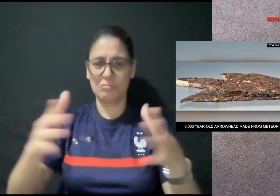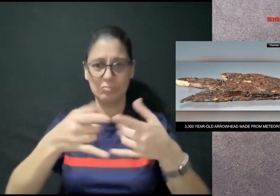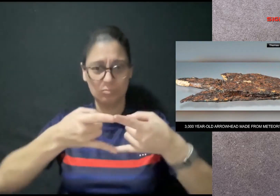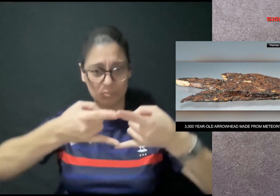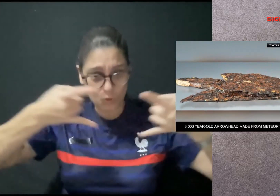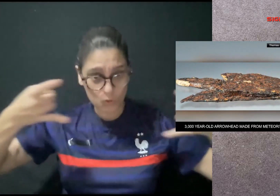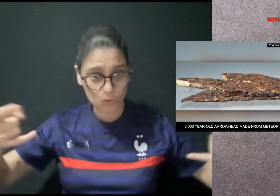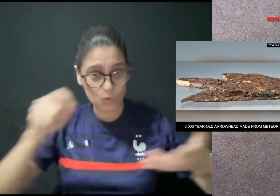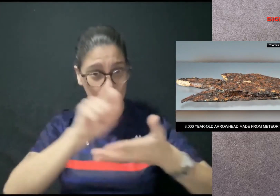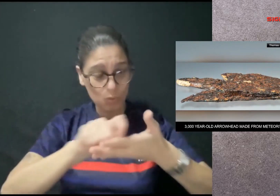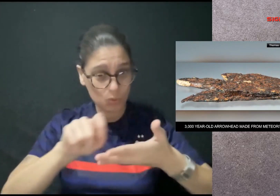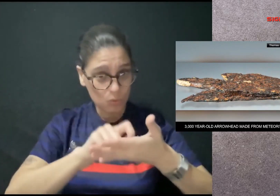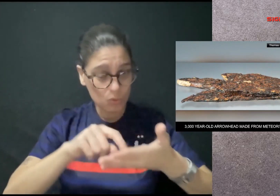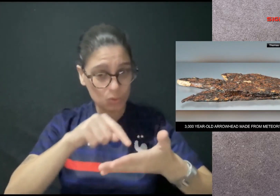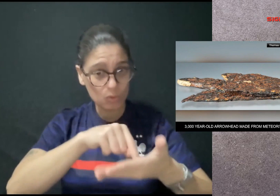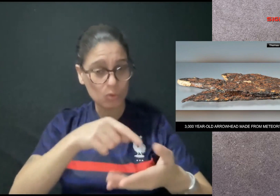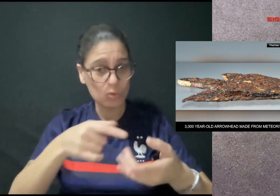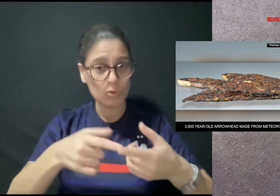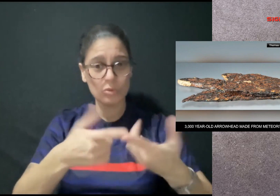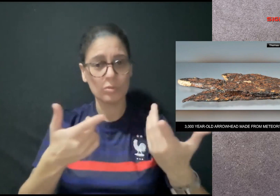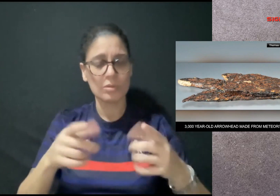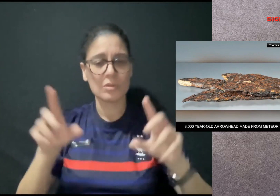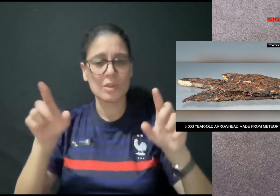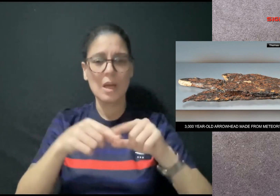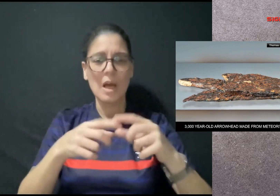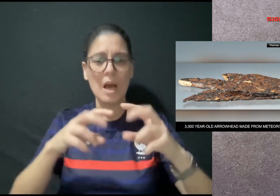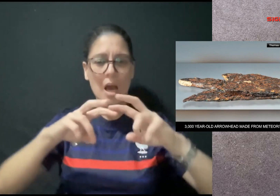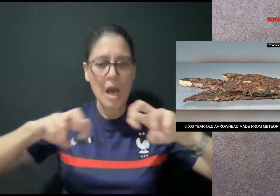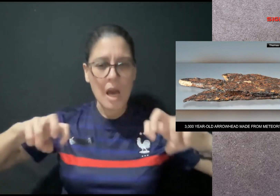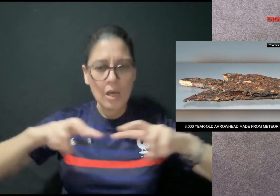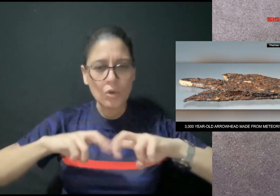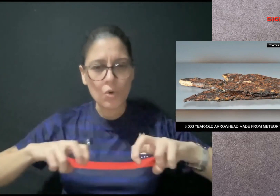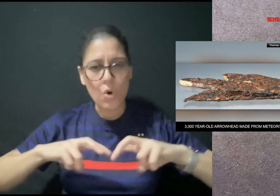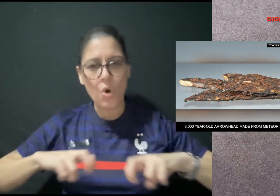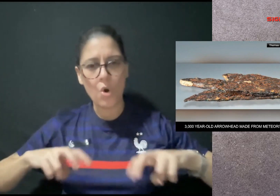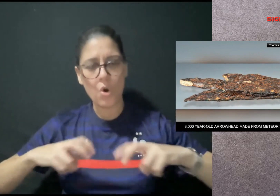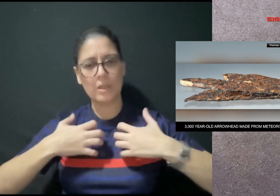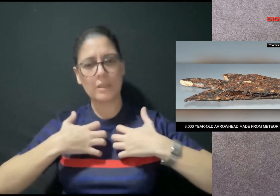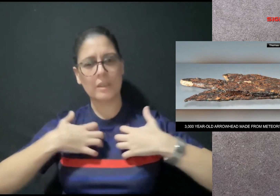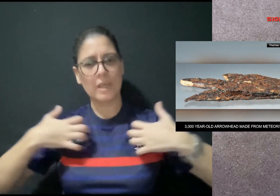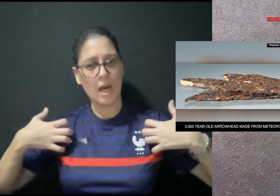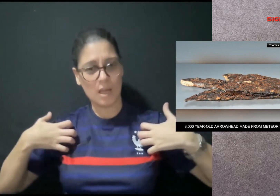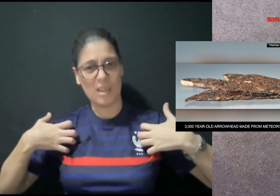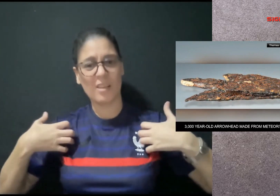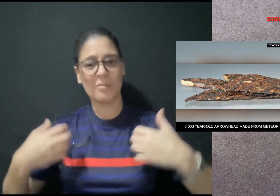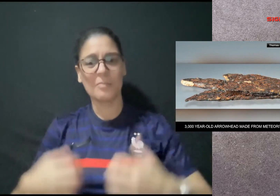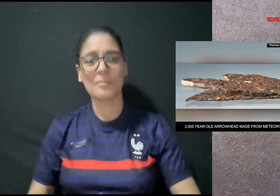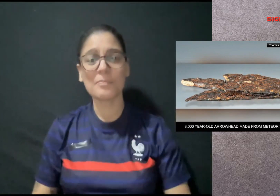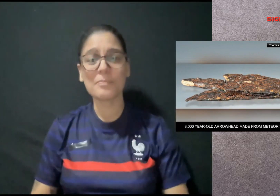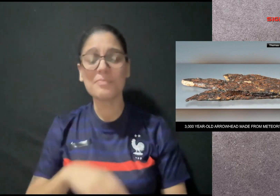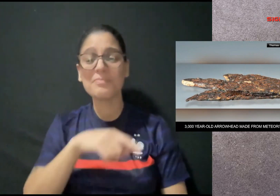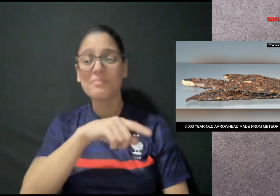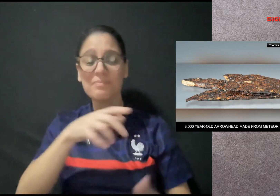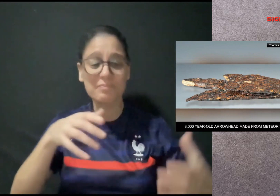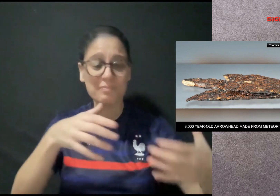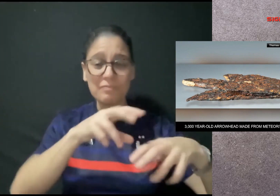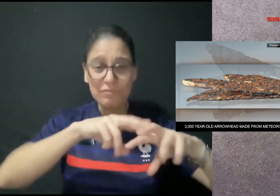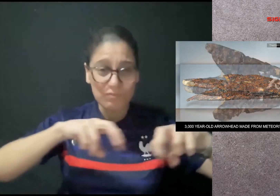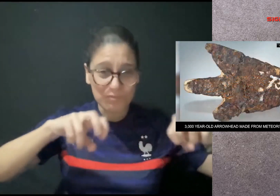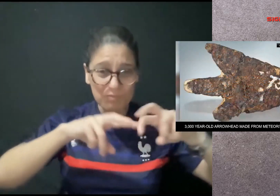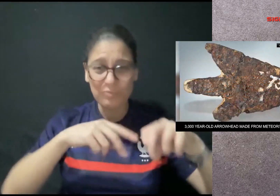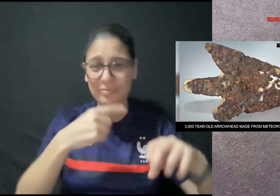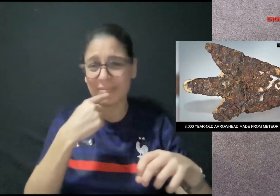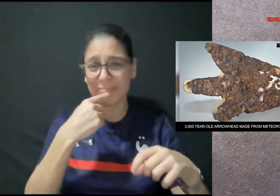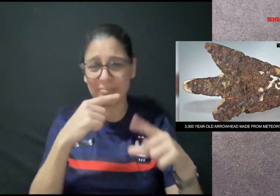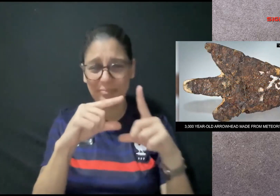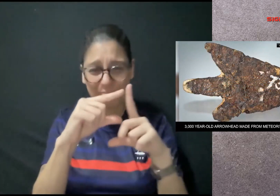to a new study published in the Journal of archaeological science